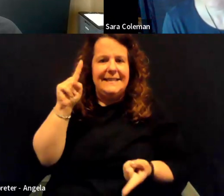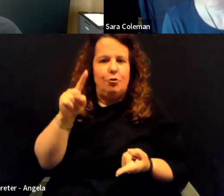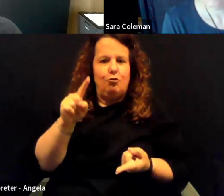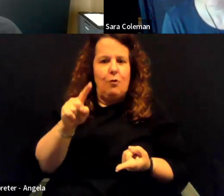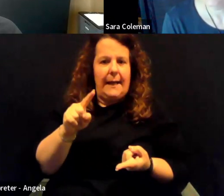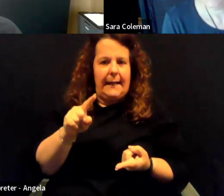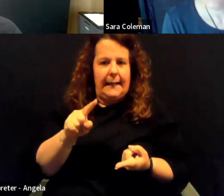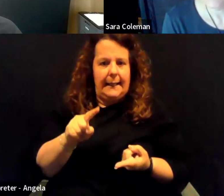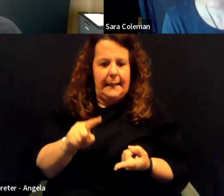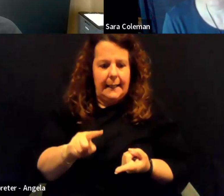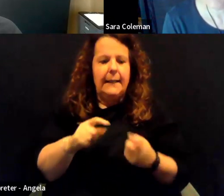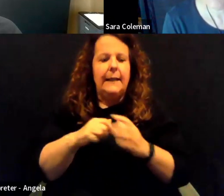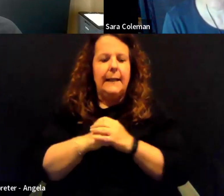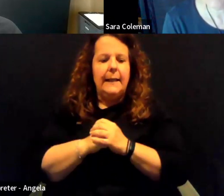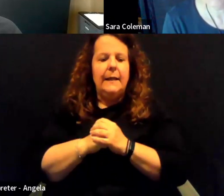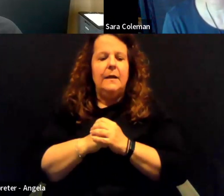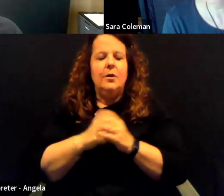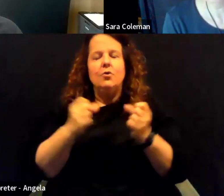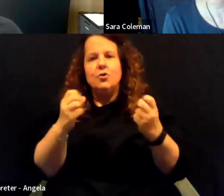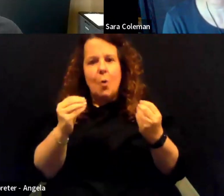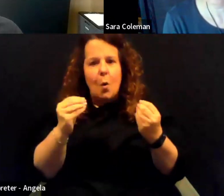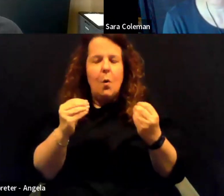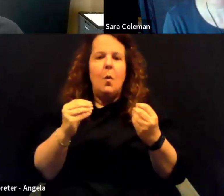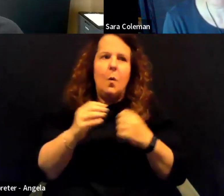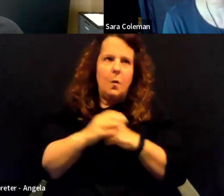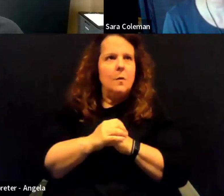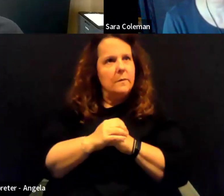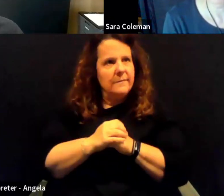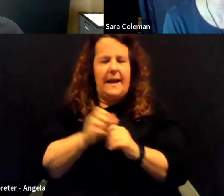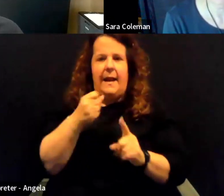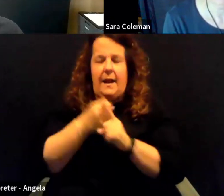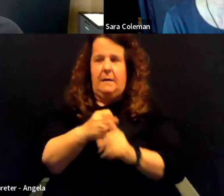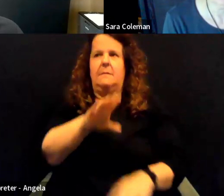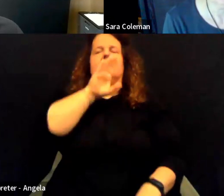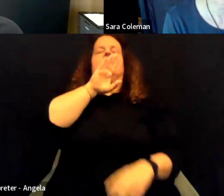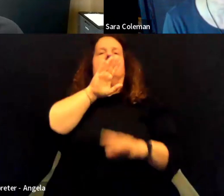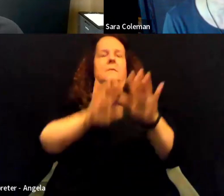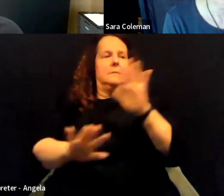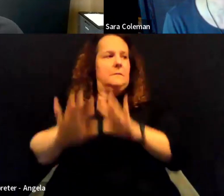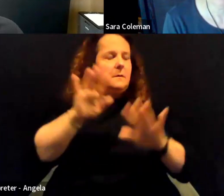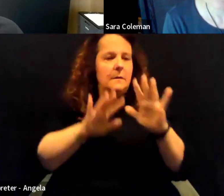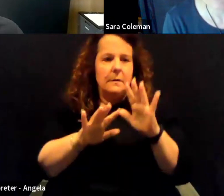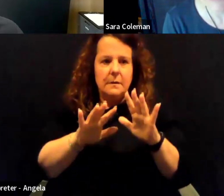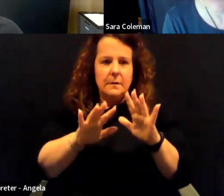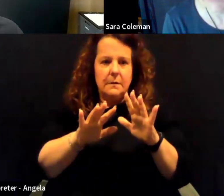And so I kind of hit a wall in relation to the sensory piece.